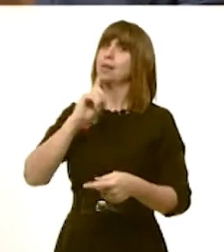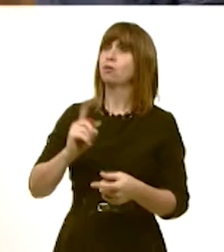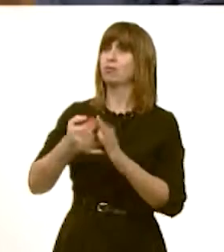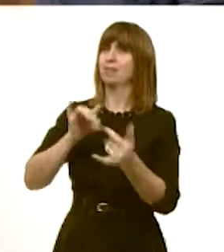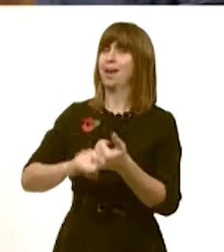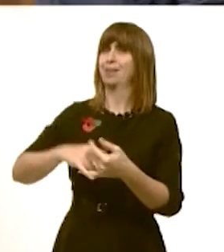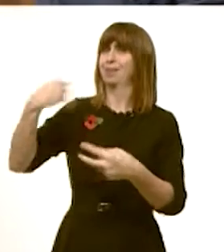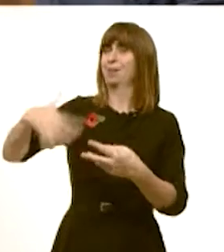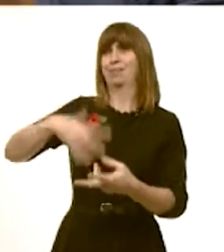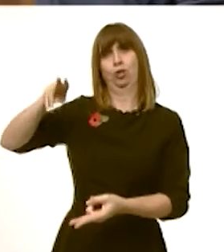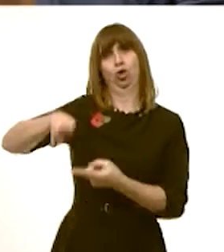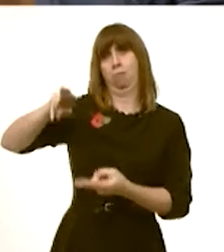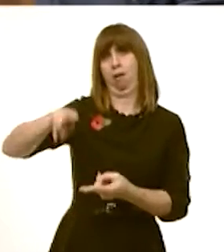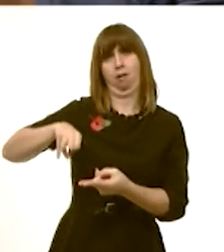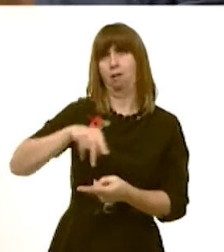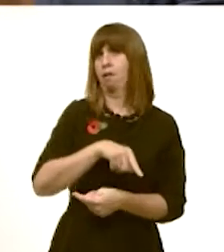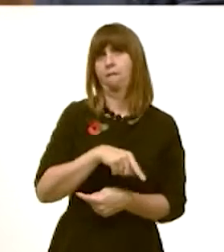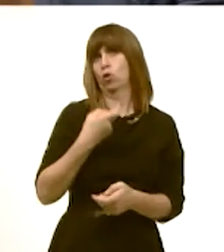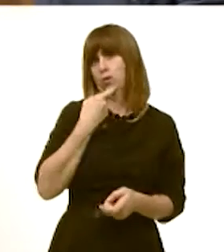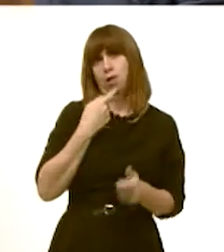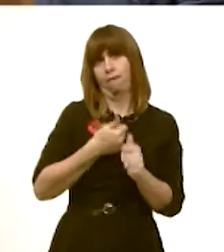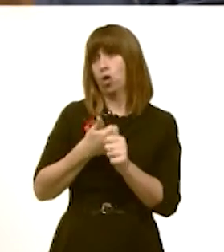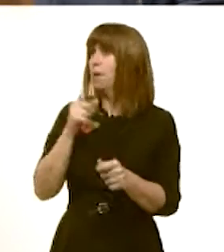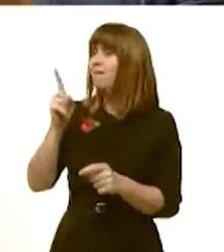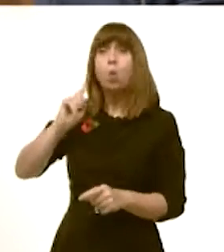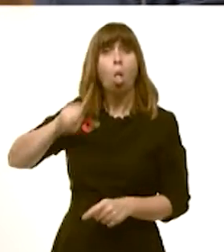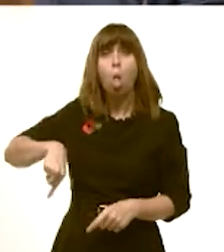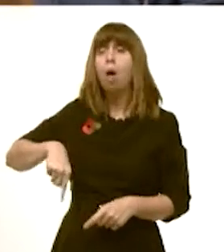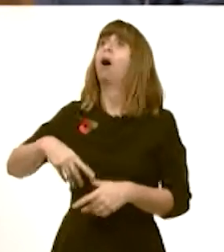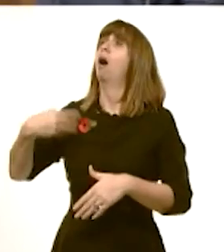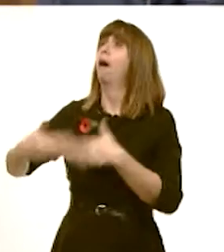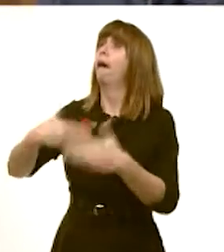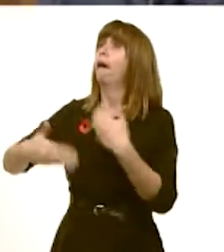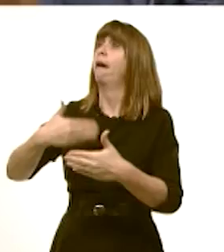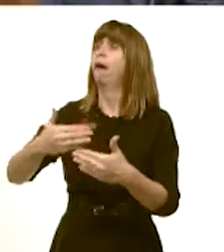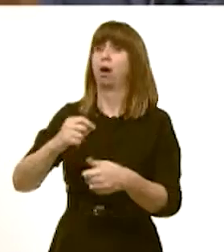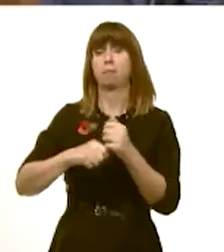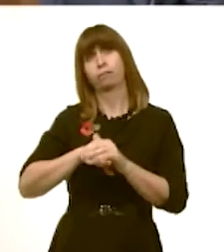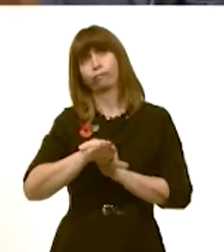If they donít do thatóand Iíve been saying this for five yearsóthere will be problems ahead.